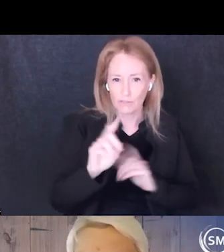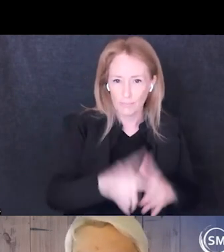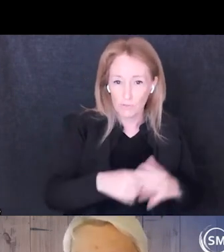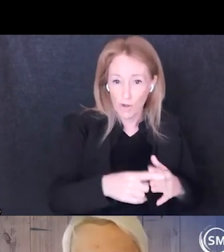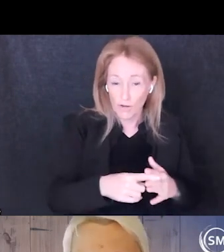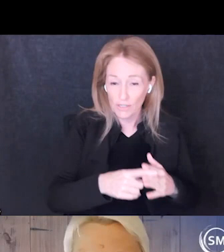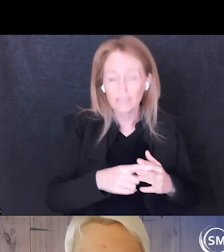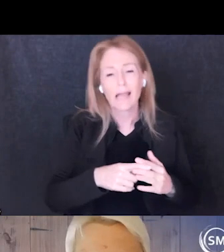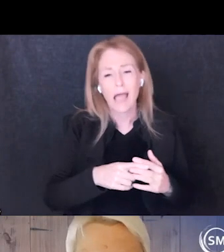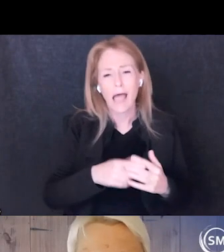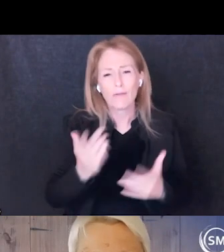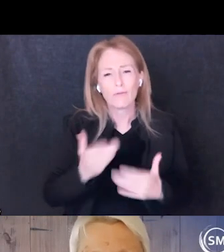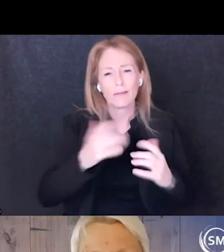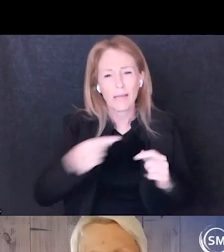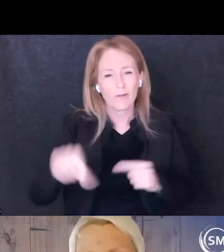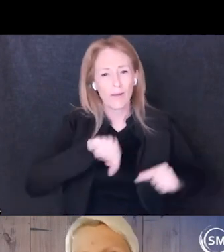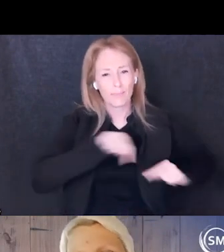BACK TO A FEW OF THE OLD ONES.